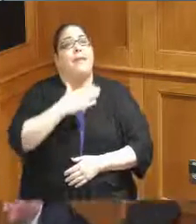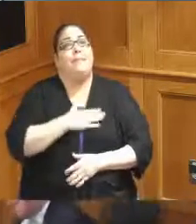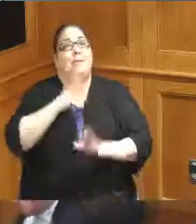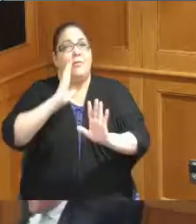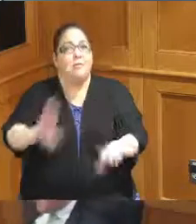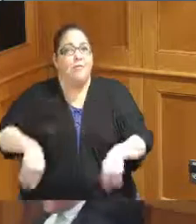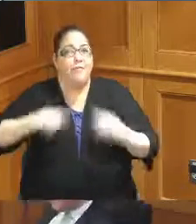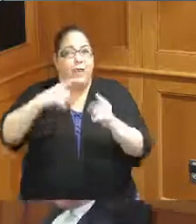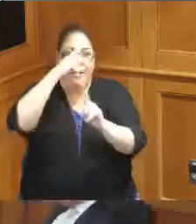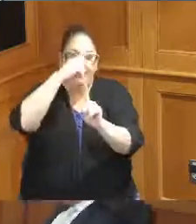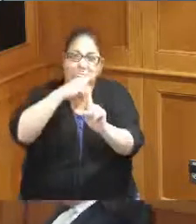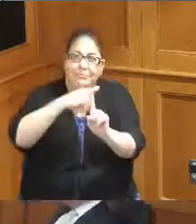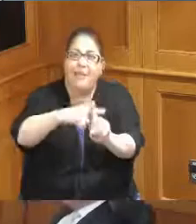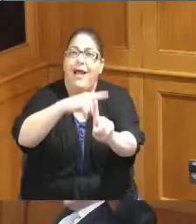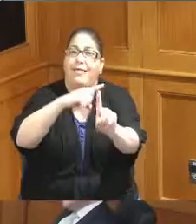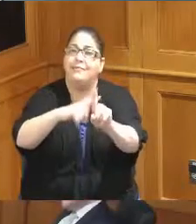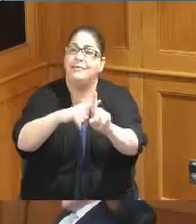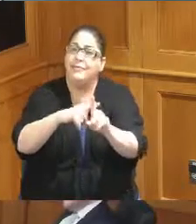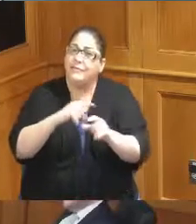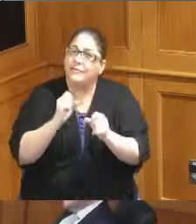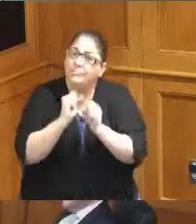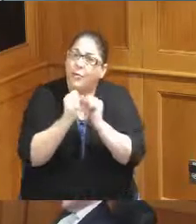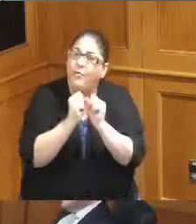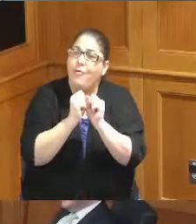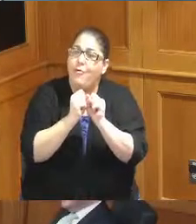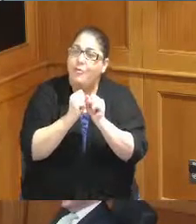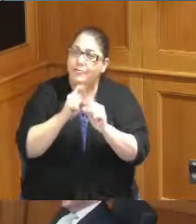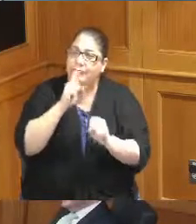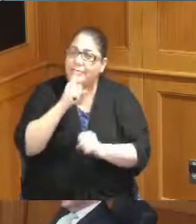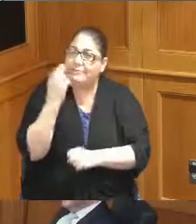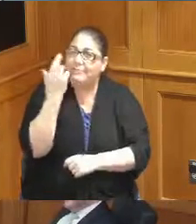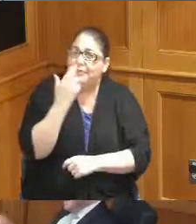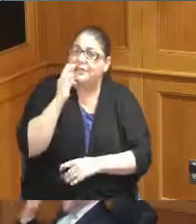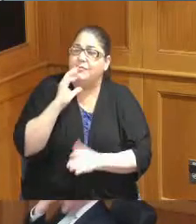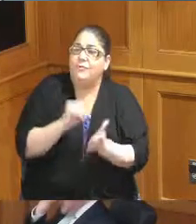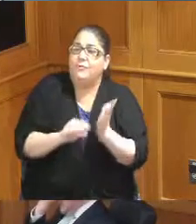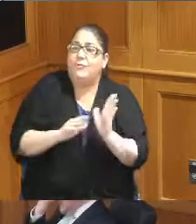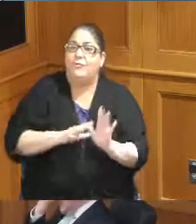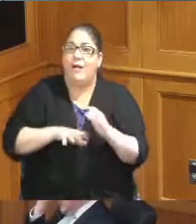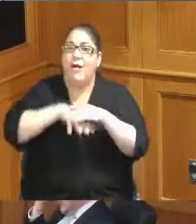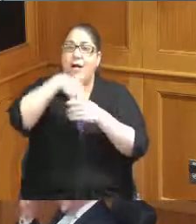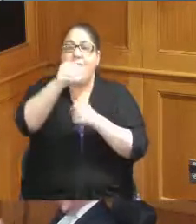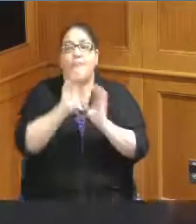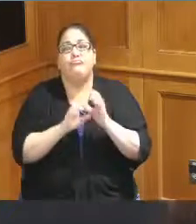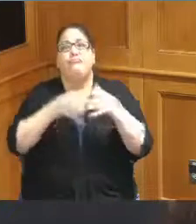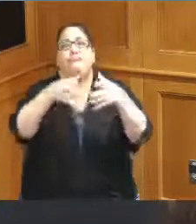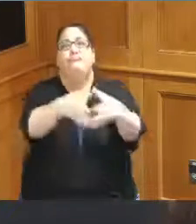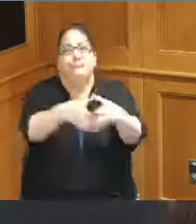positive outlets for our young people we have good young people and those Outlets